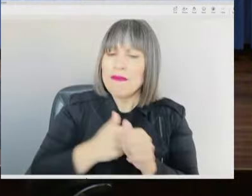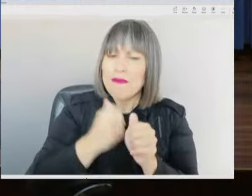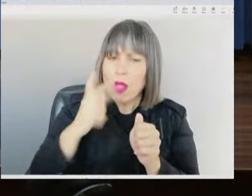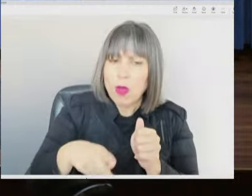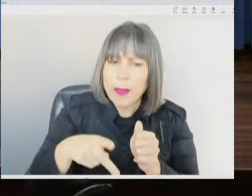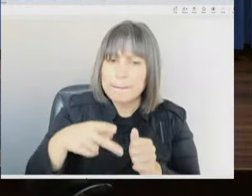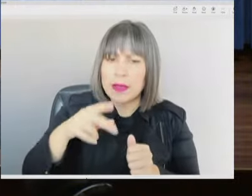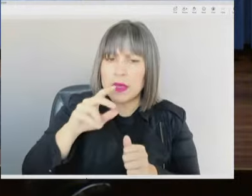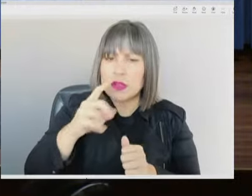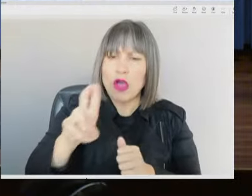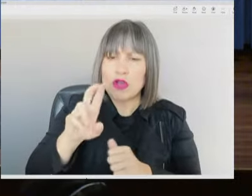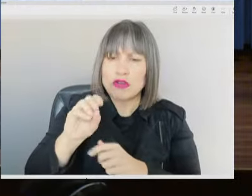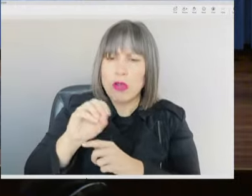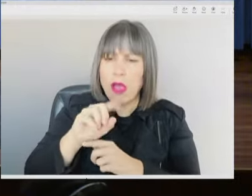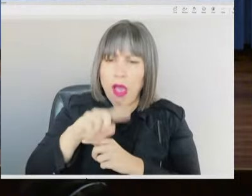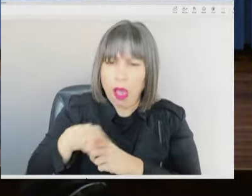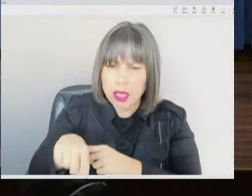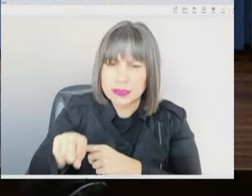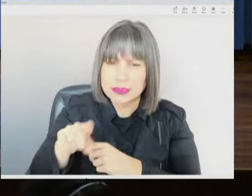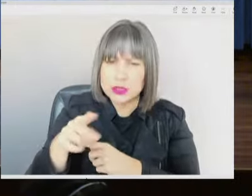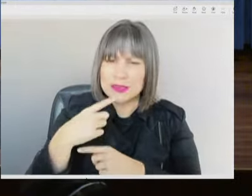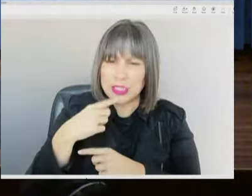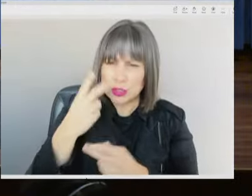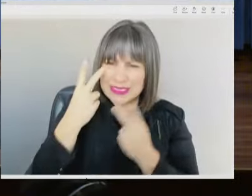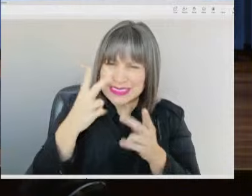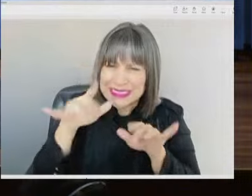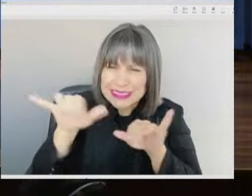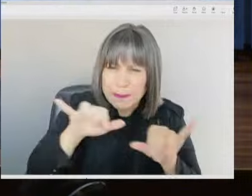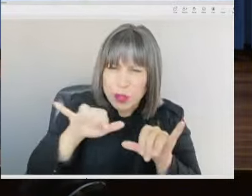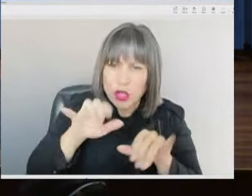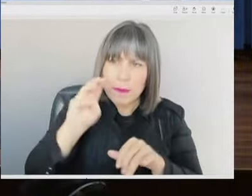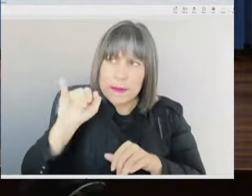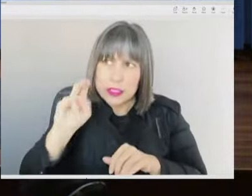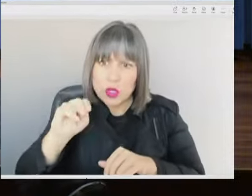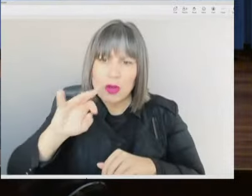you mentioned that you're seeing similar things to Minnesota and Florida, New York,